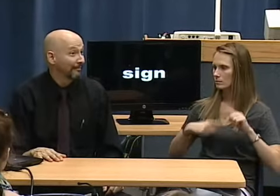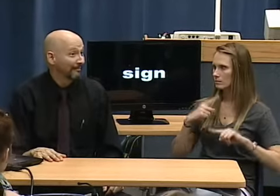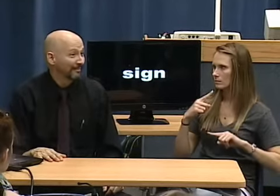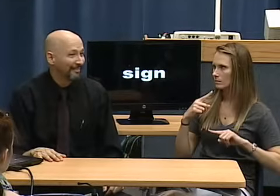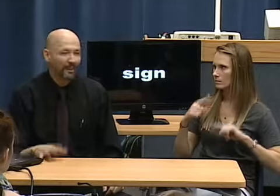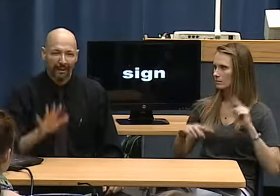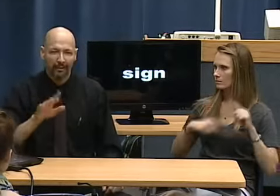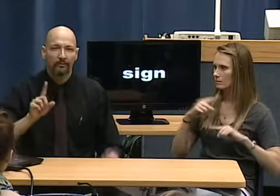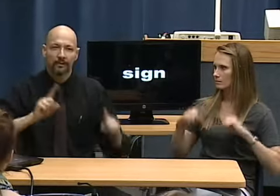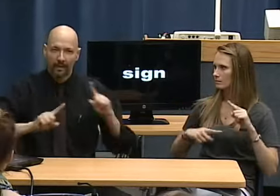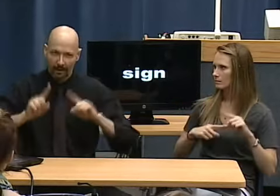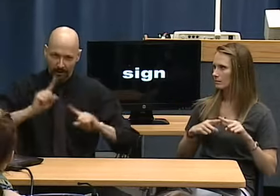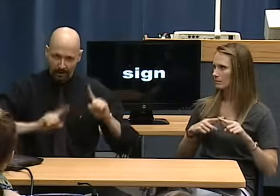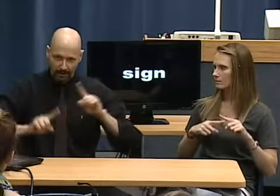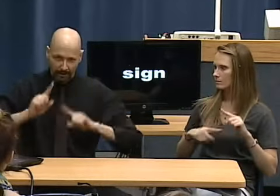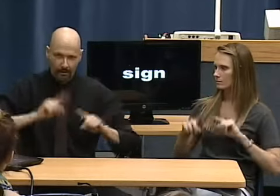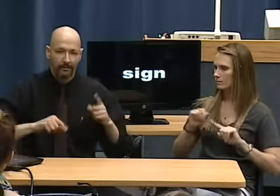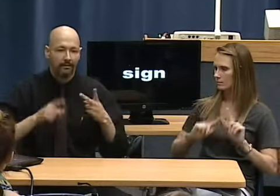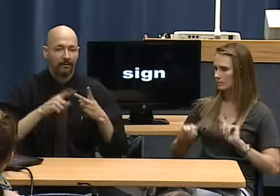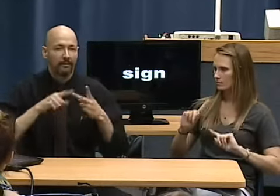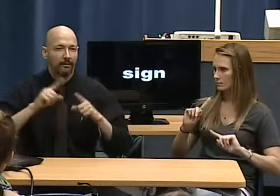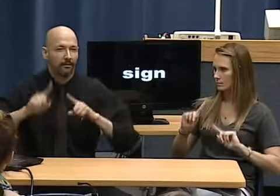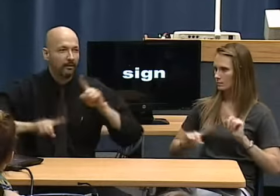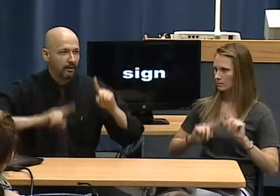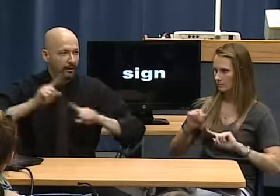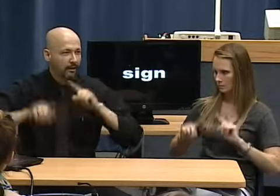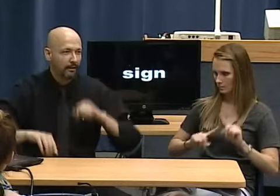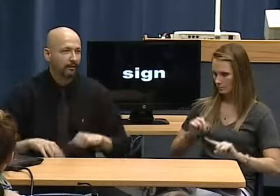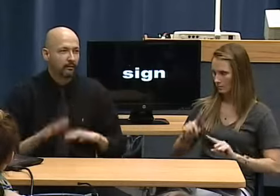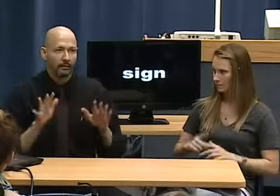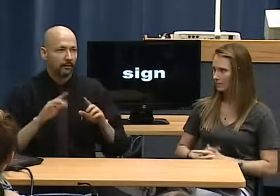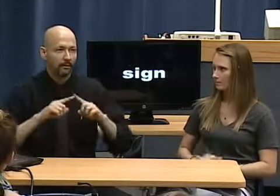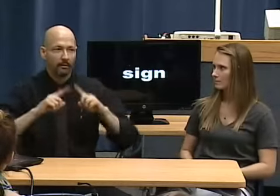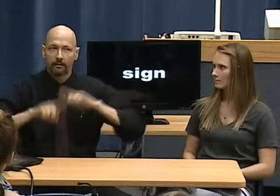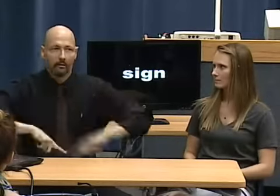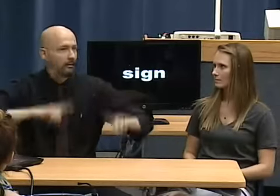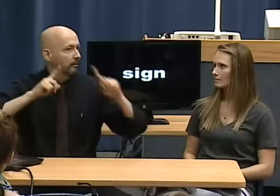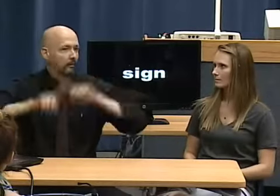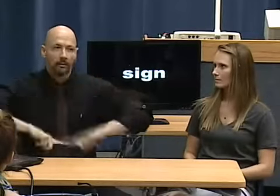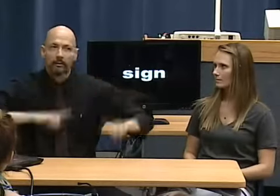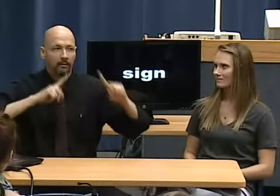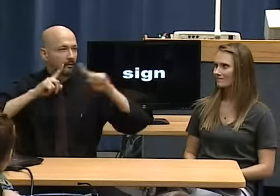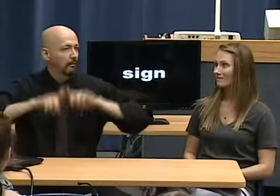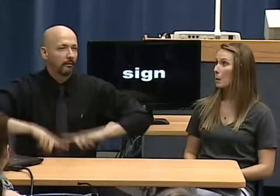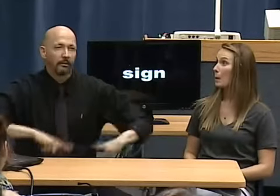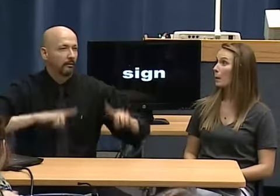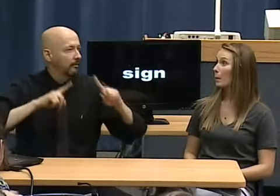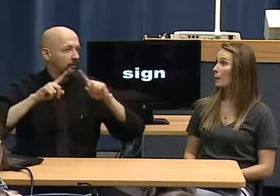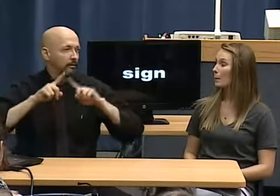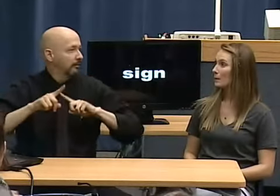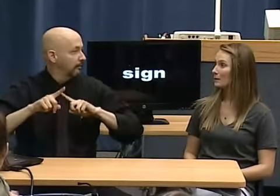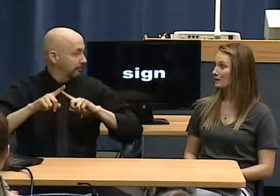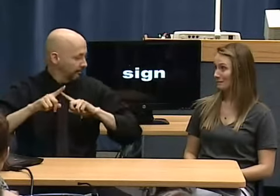Sign. Sign toward the body, or sign away from the body. But don't do this.